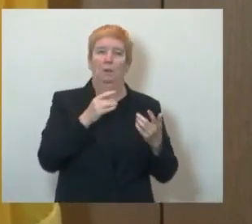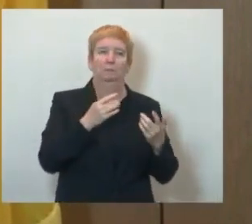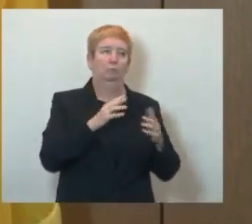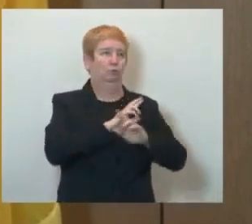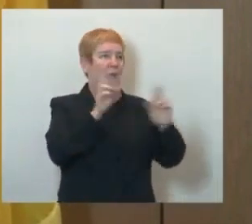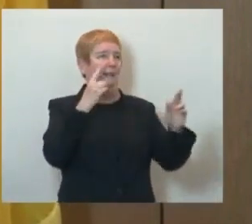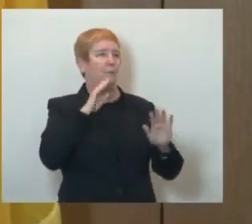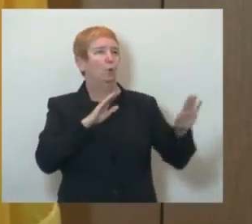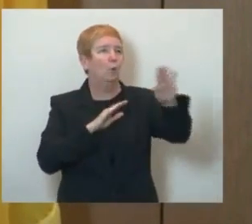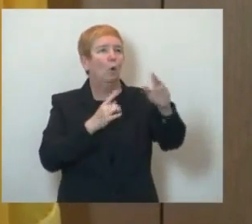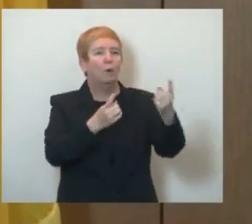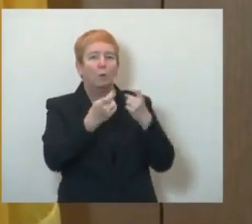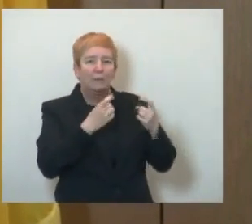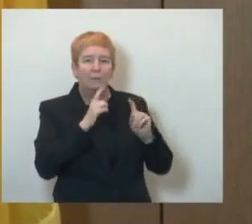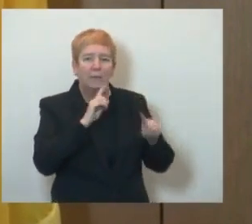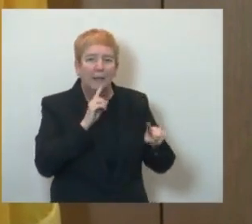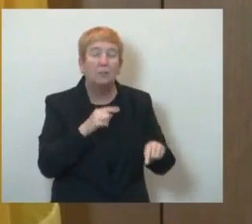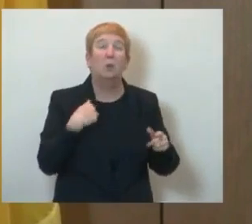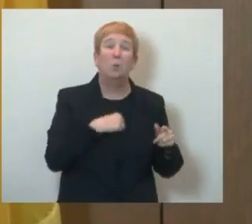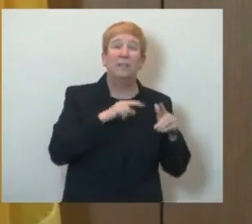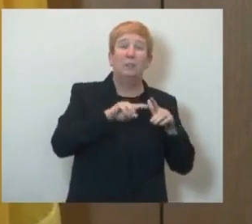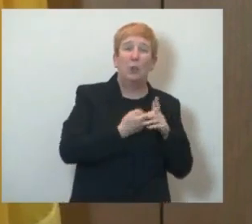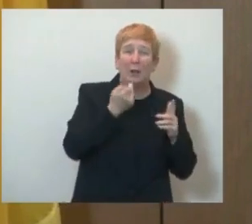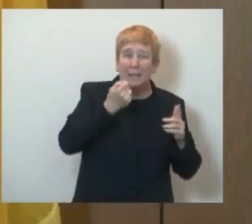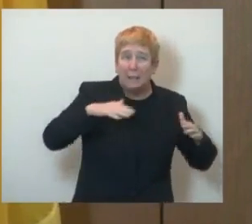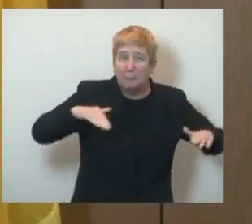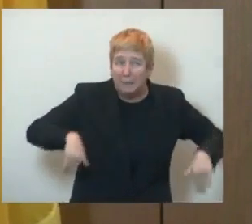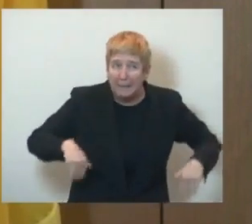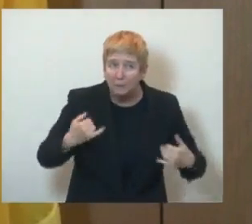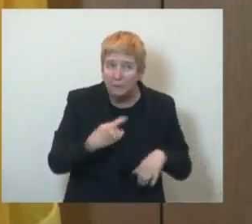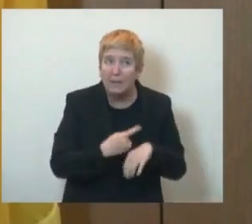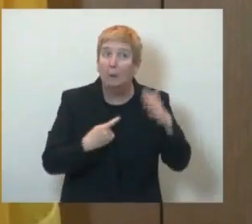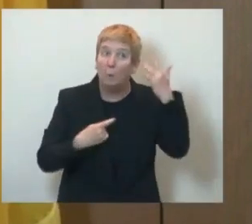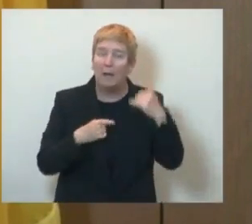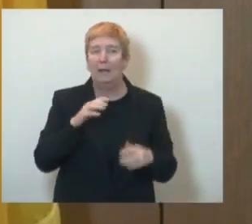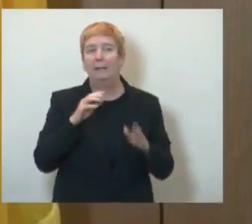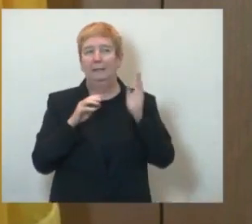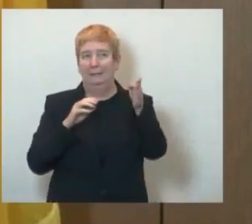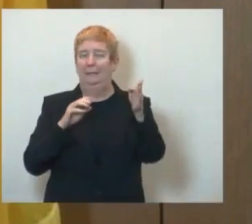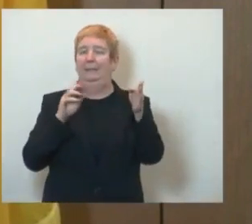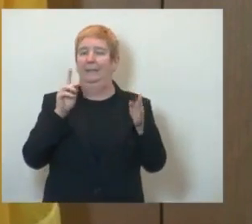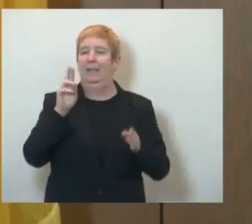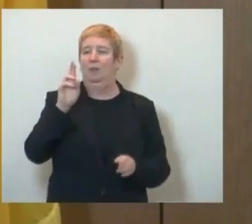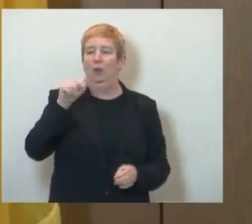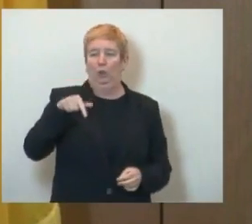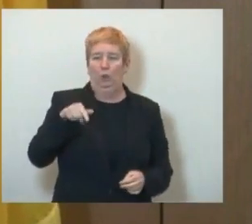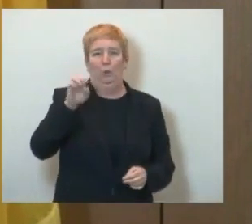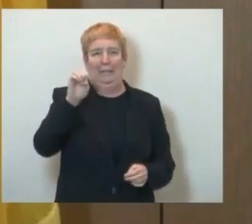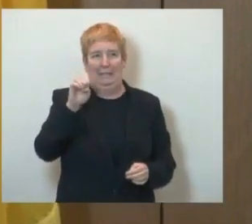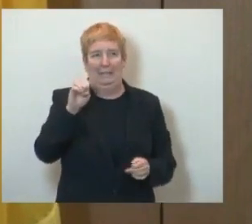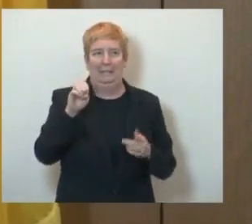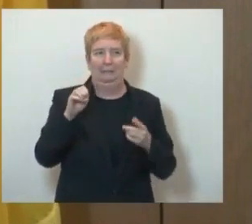LANDSLIDES AND THEN WE’RE GOING TO BE RIGHT BACK TO ANSWERING QUESTIONS. I WANT TO MAKE SURE THAT KOAT.COM WE STARTED ABOUT FIVE MINUTES LATE.